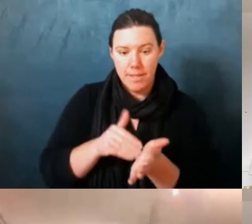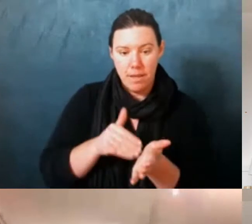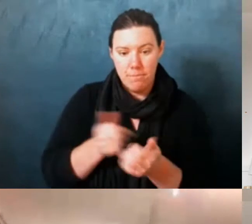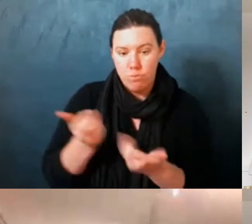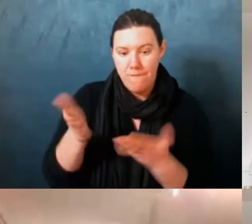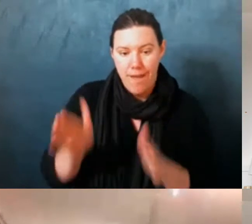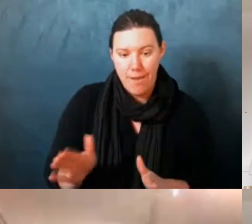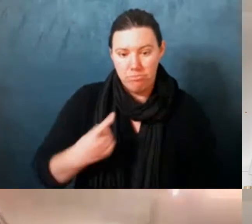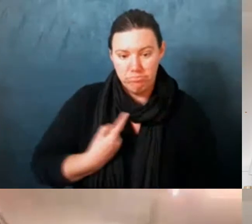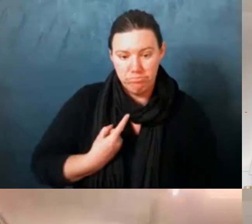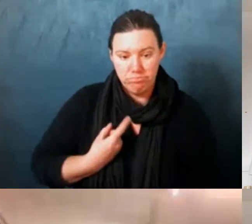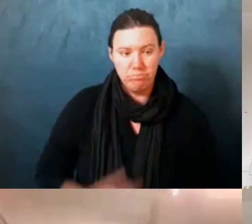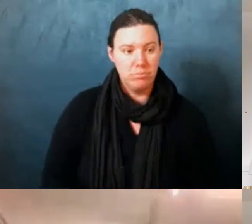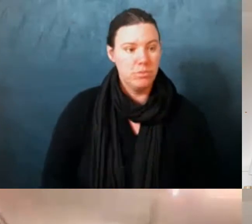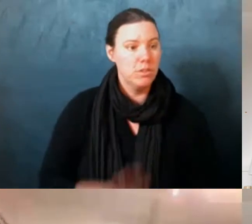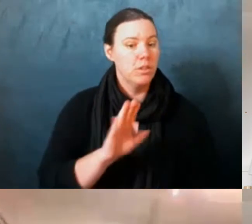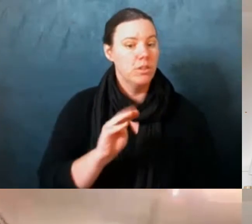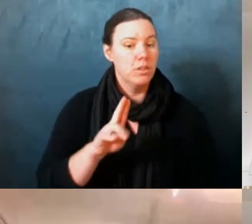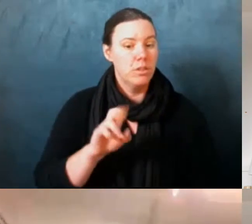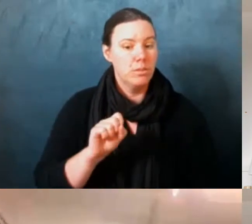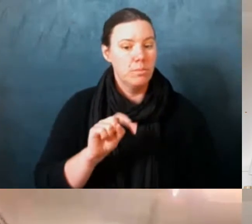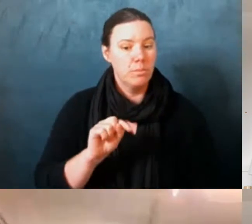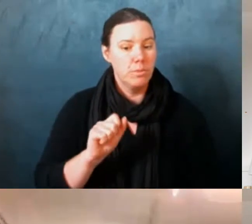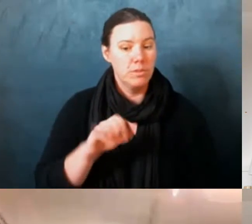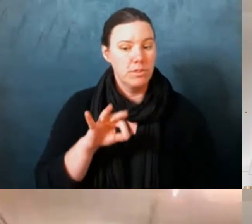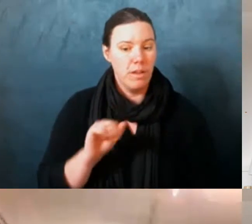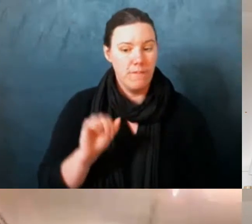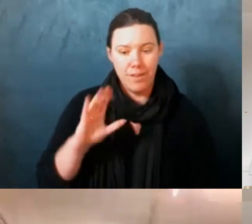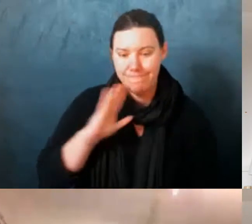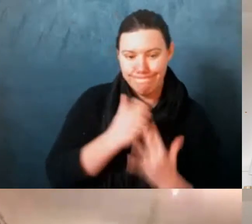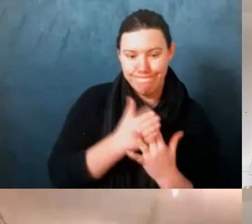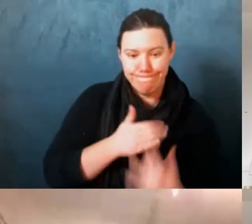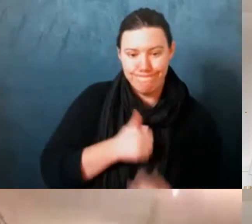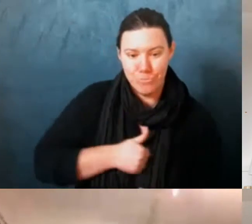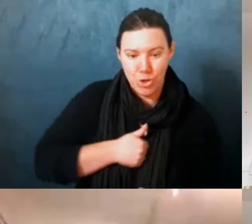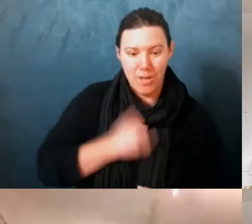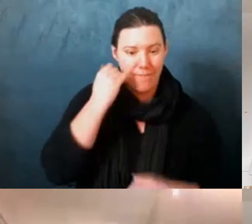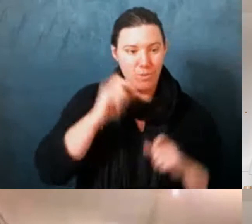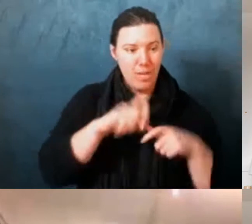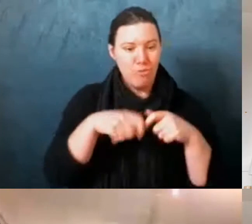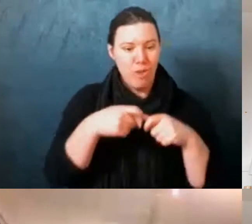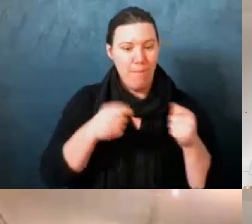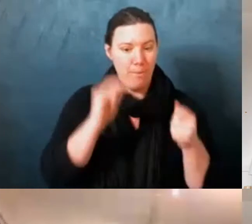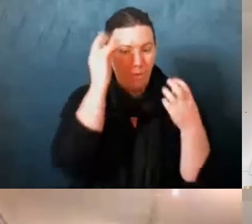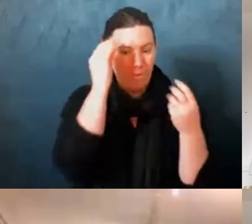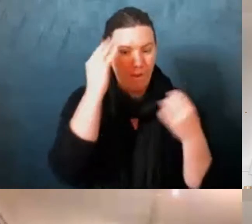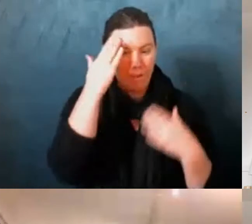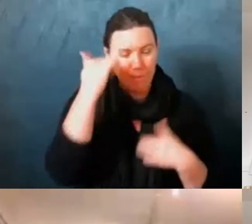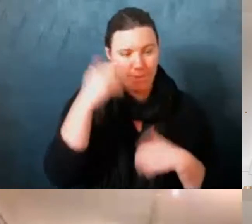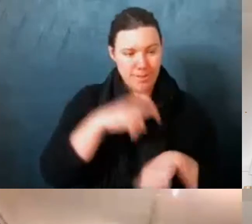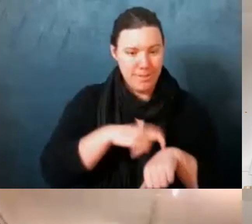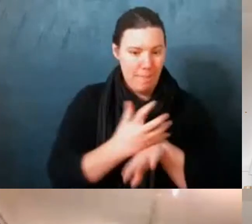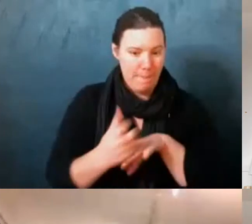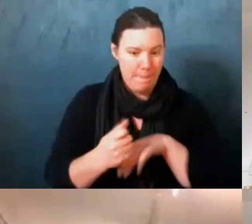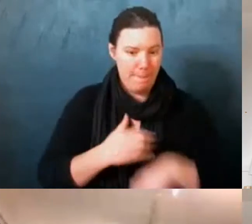[Ashley] Mustafa? Yes? [Mustafa] Sorry to interrupt. But if you can wrap up your thoughts? Yeah.